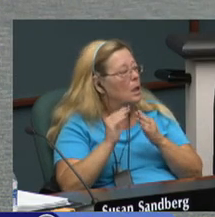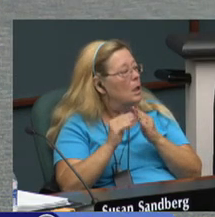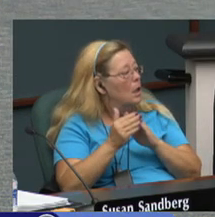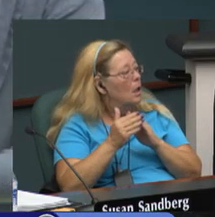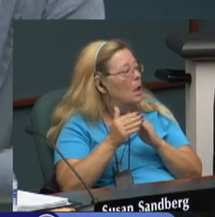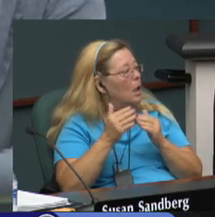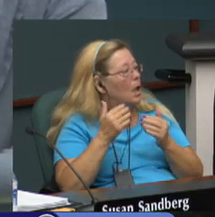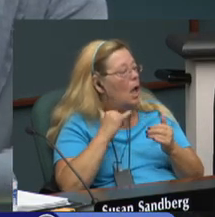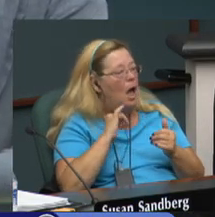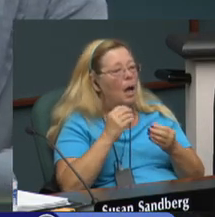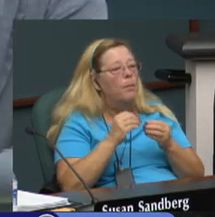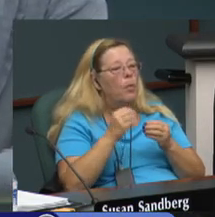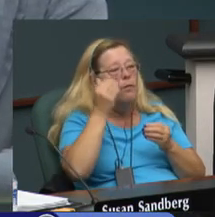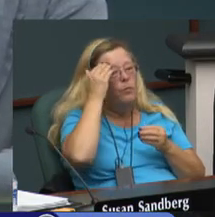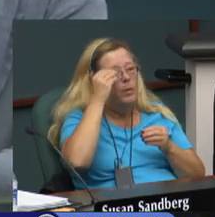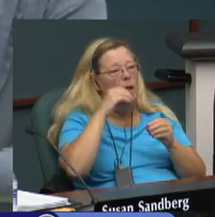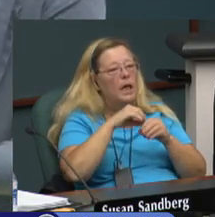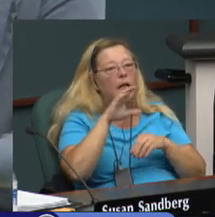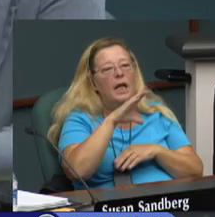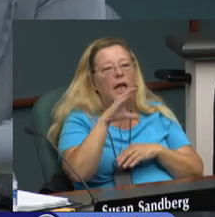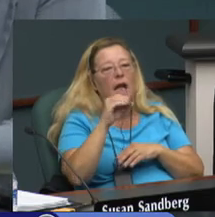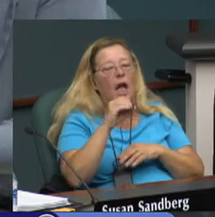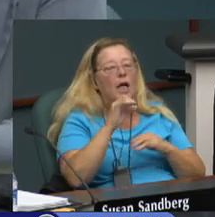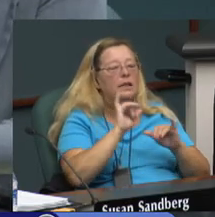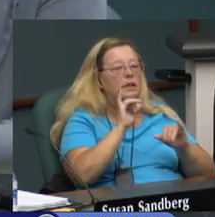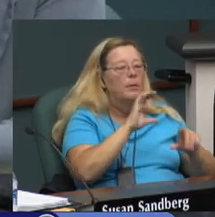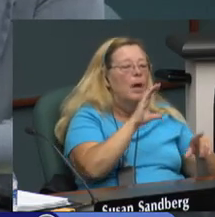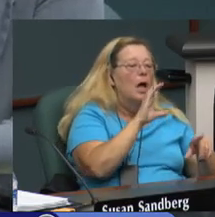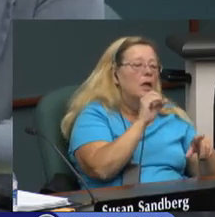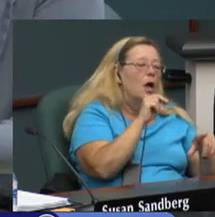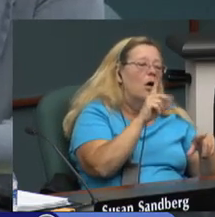familiar with it in the county so where it's like condo iced I believe when